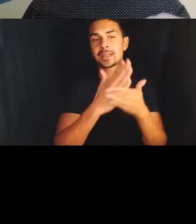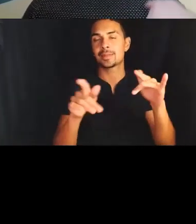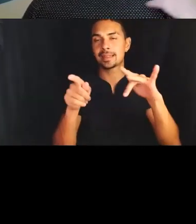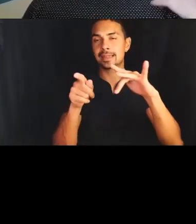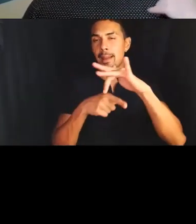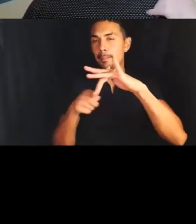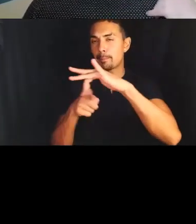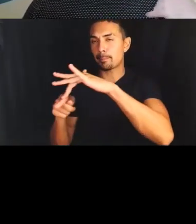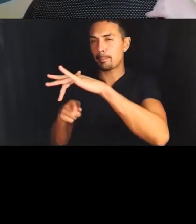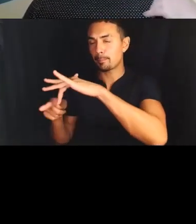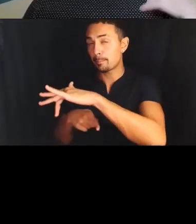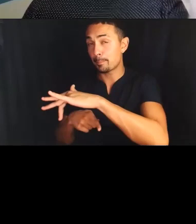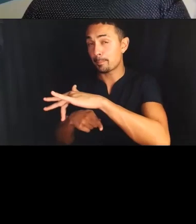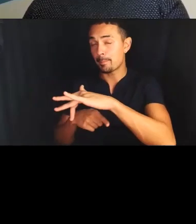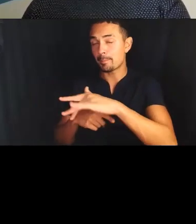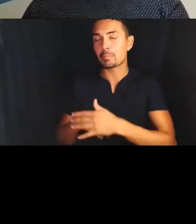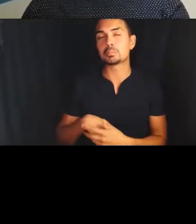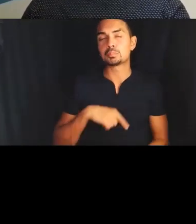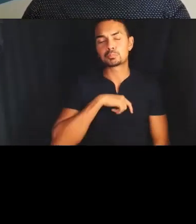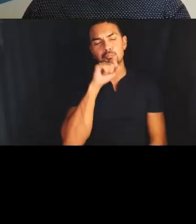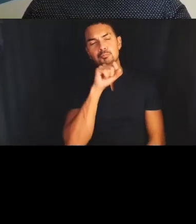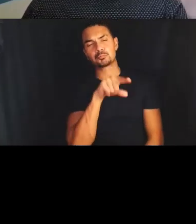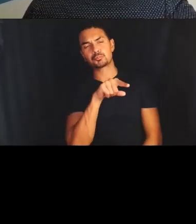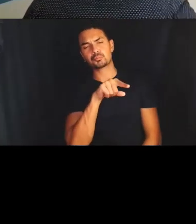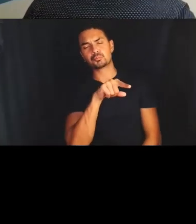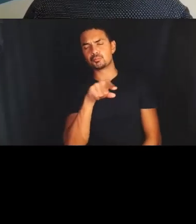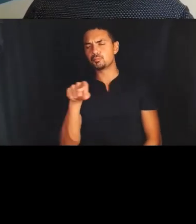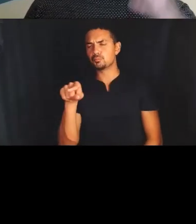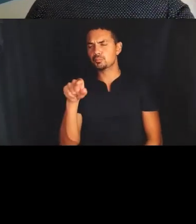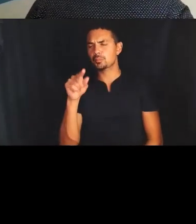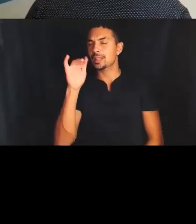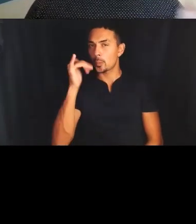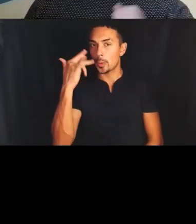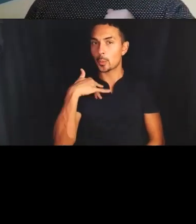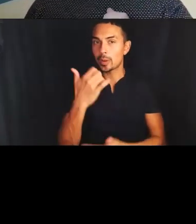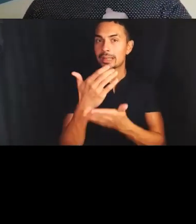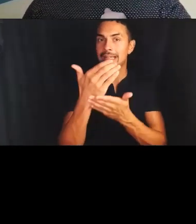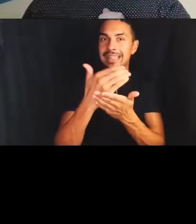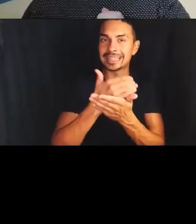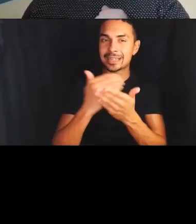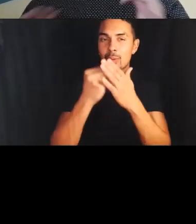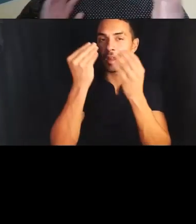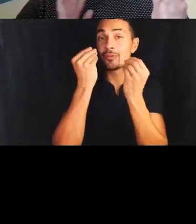And as we, and that's why we wanted to collect demographics, so that we could be sure to see these.